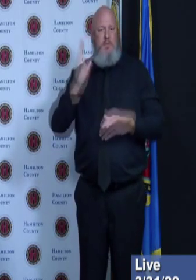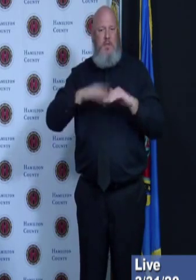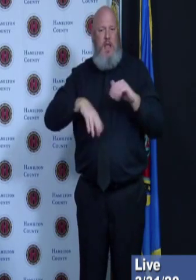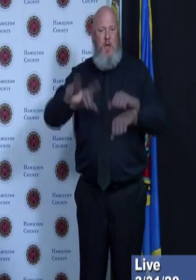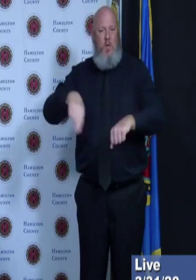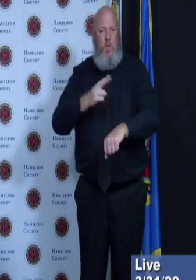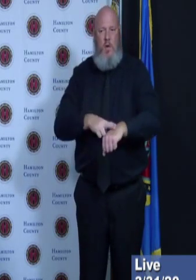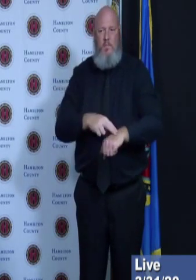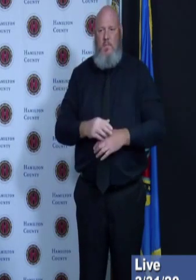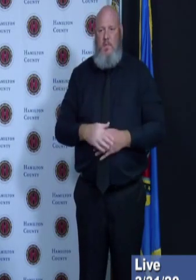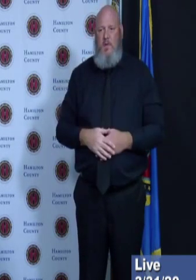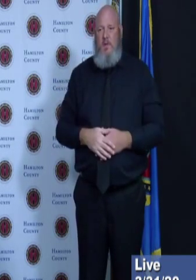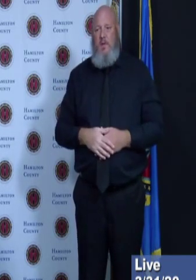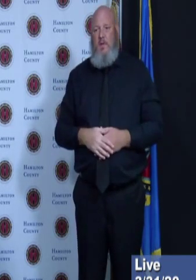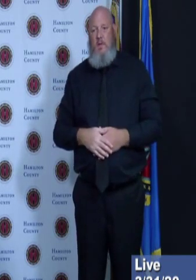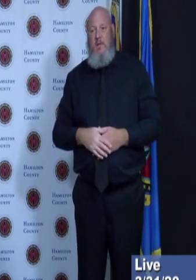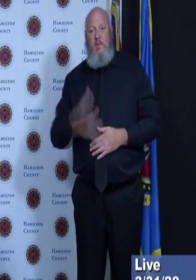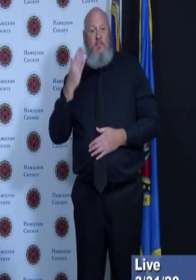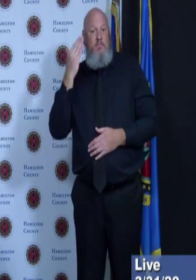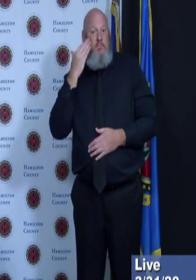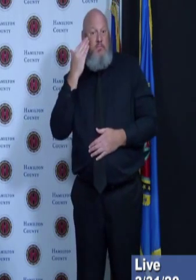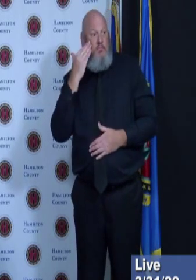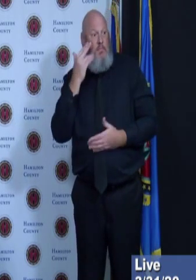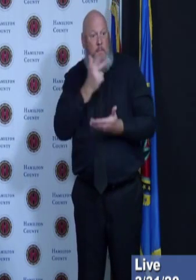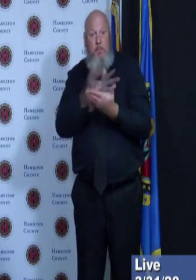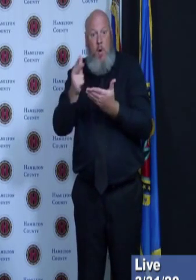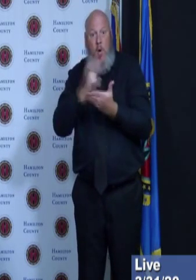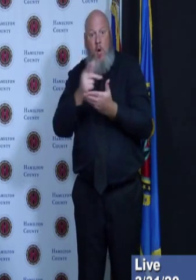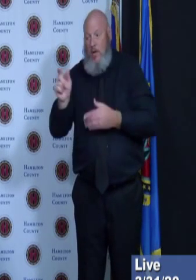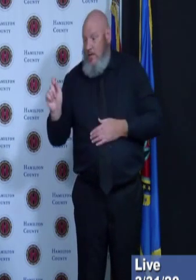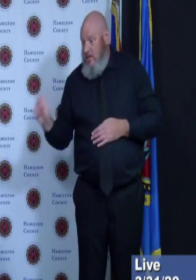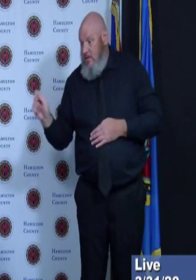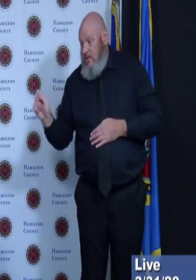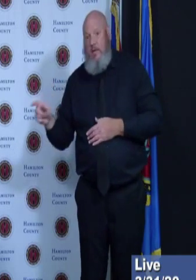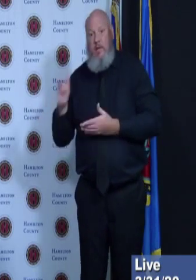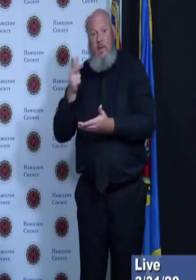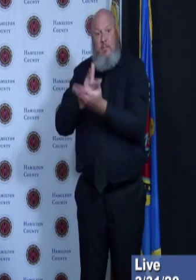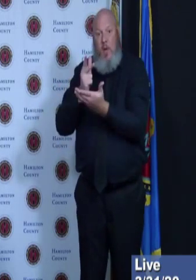tomorrow he'll talk more about the general fund which is what we use to